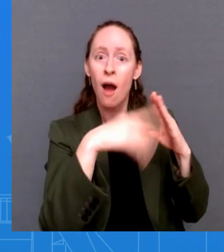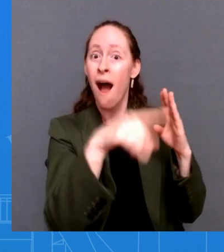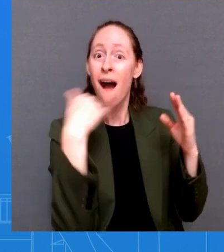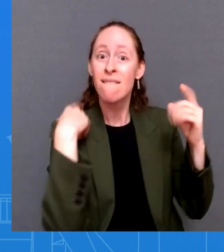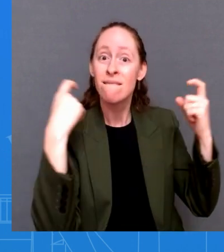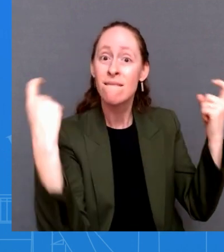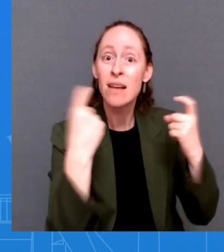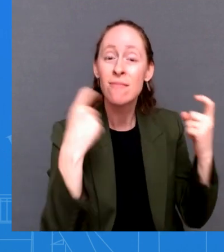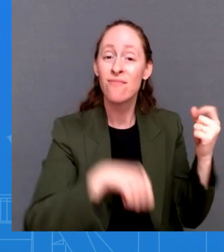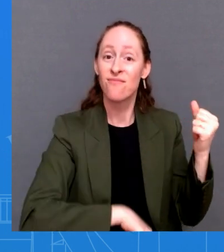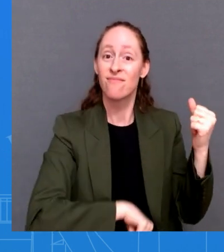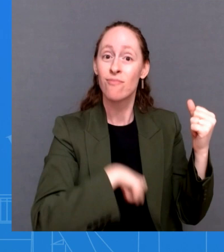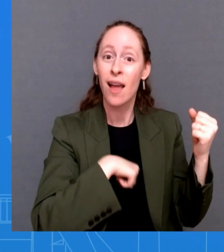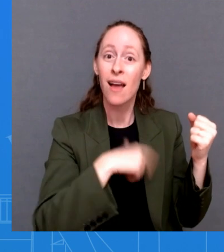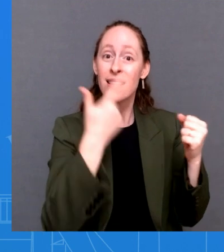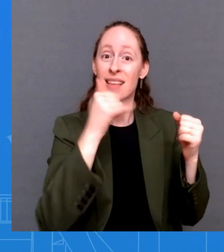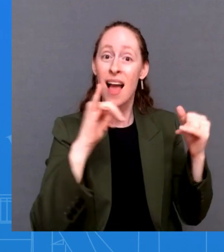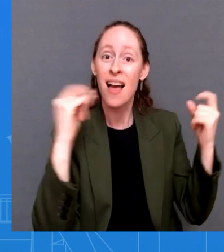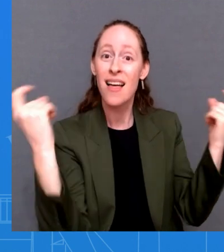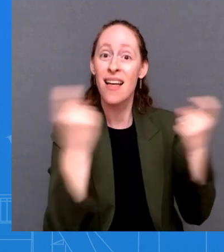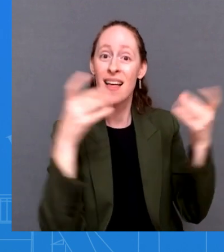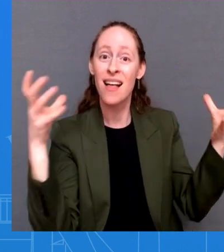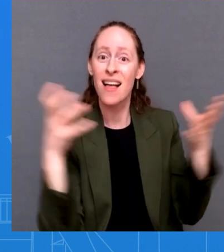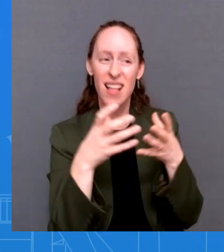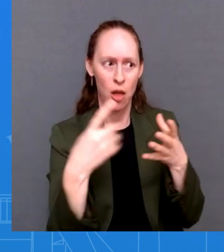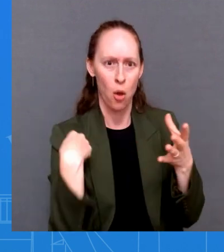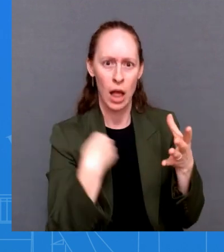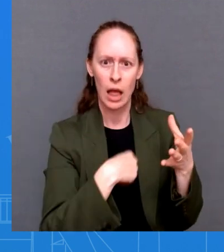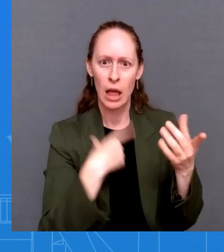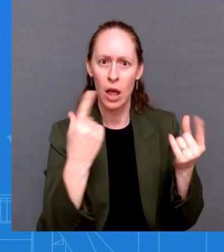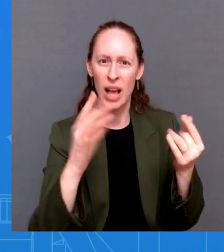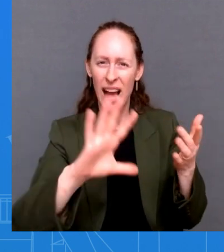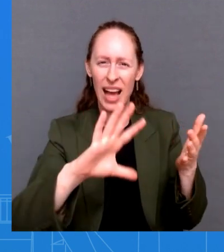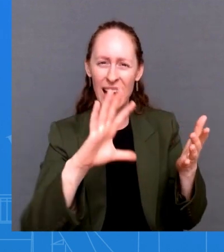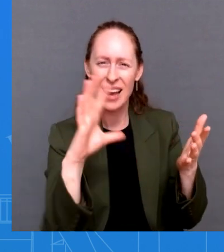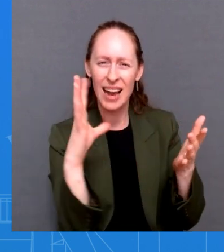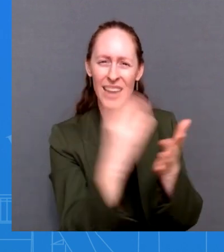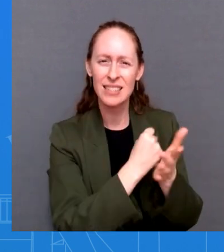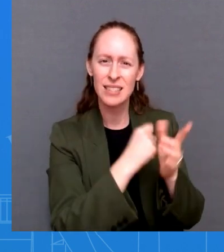and inequities in vaccine administration. And we've seen as we're starting to roll these pilot projects